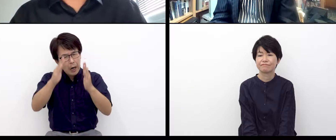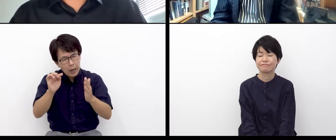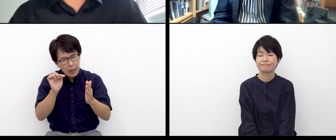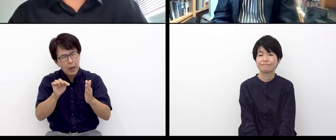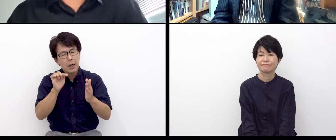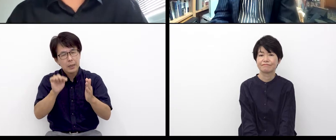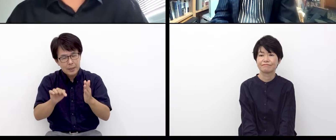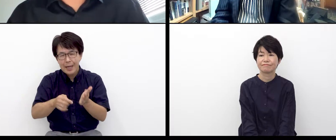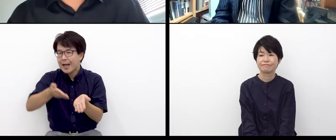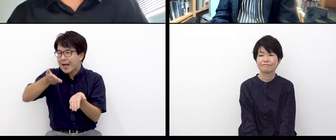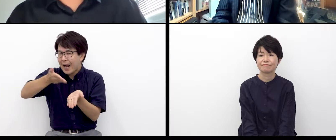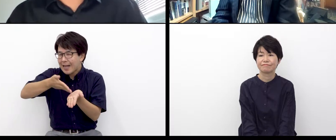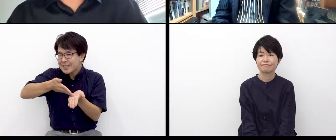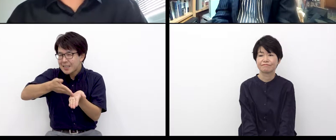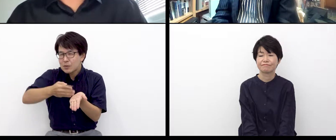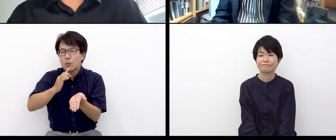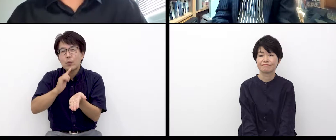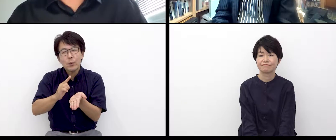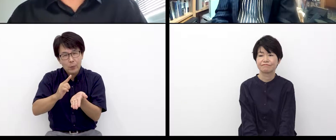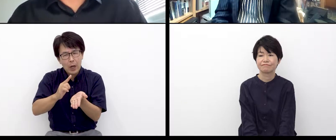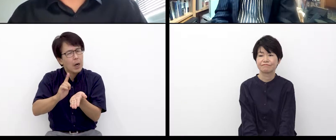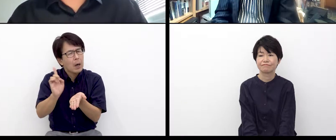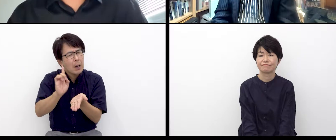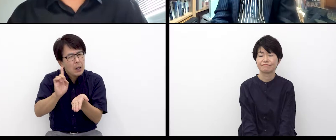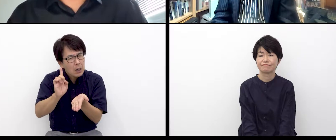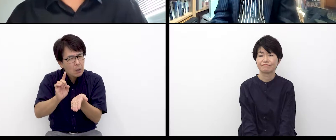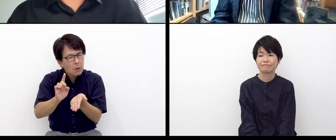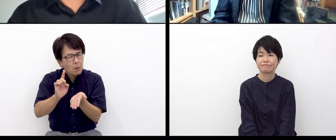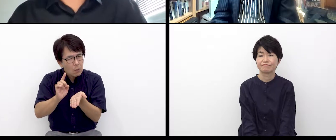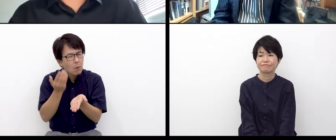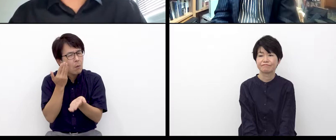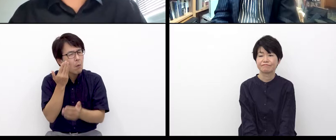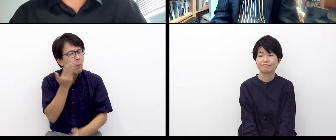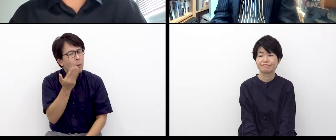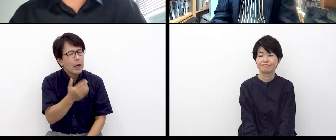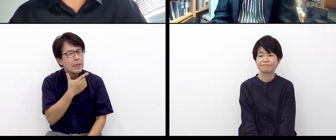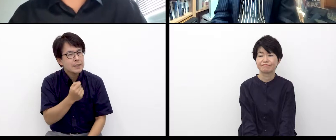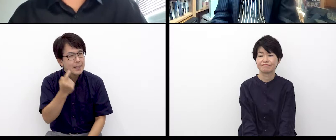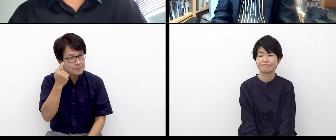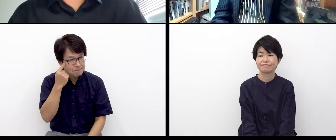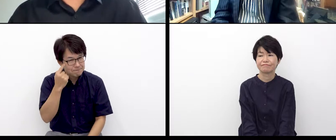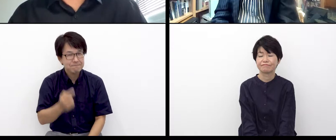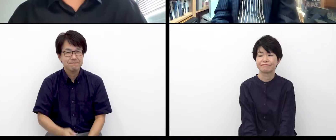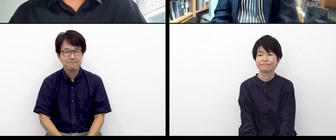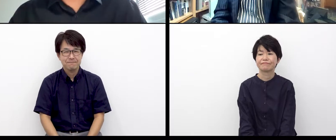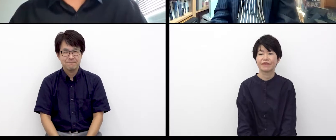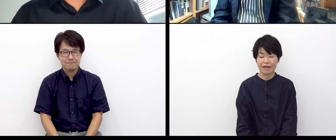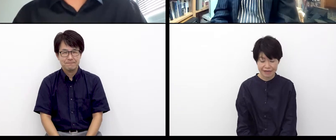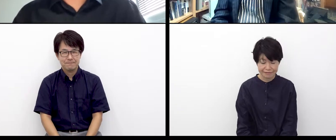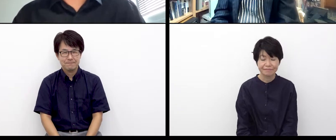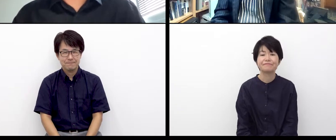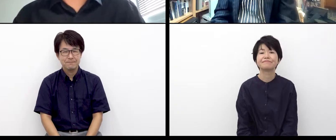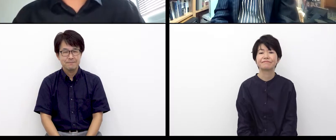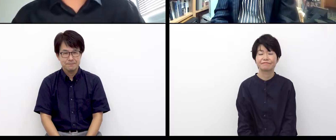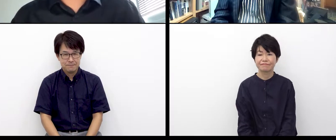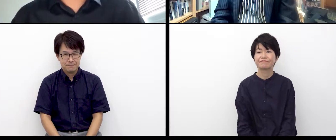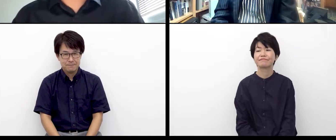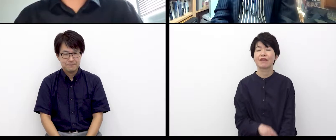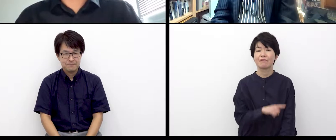or the word itself of “hikikomori”. First, as an important matter,